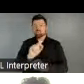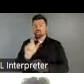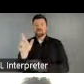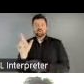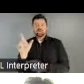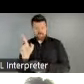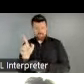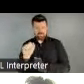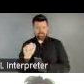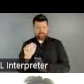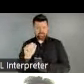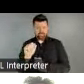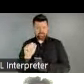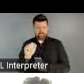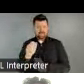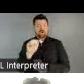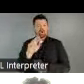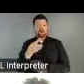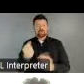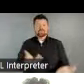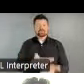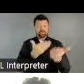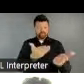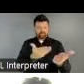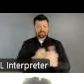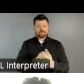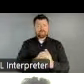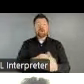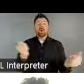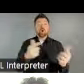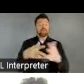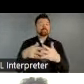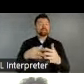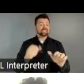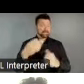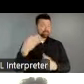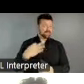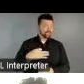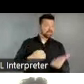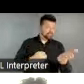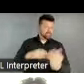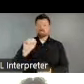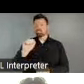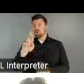recent programmatic step to help ensure that all Americans can benefit from the arts. Recently,